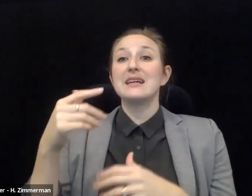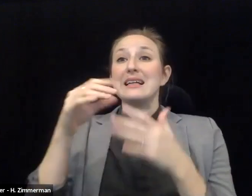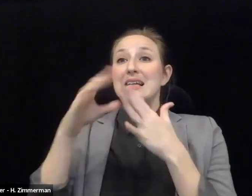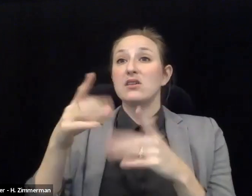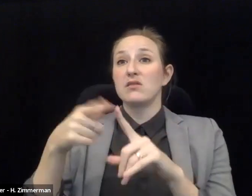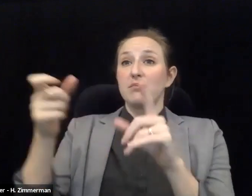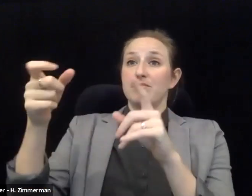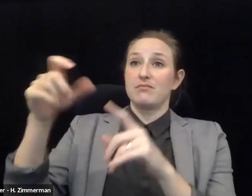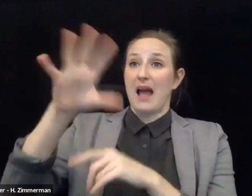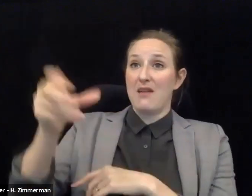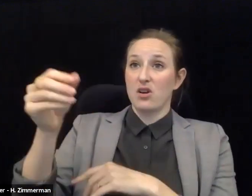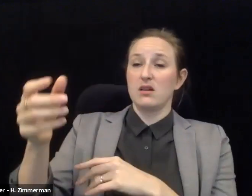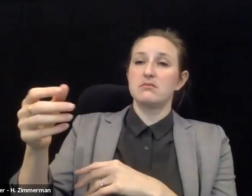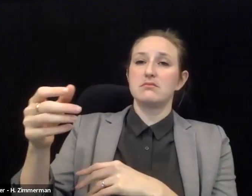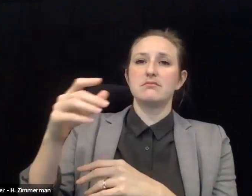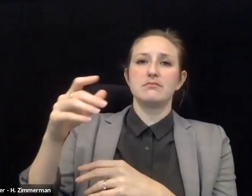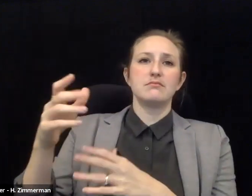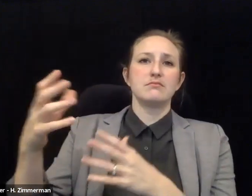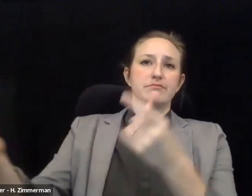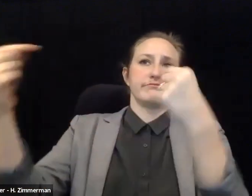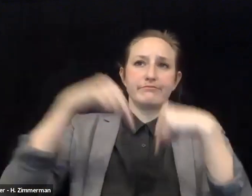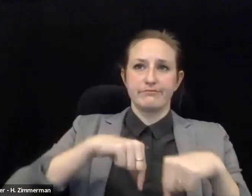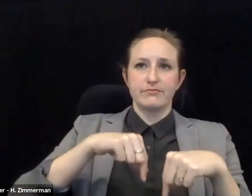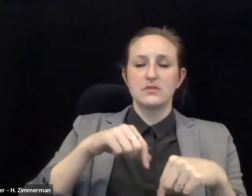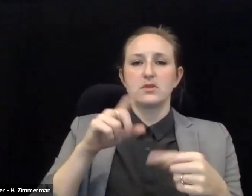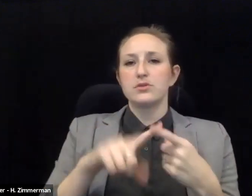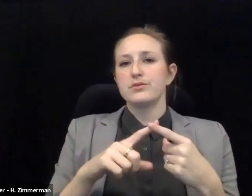more. There's a Central Institute, say like in In DC, but then they all go out